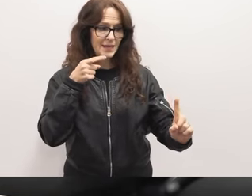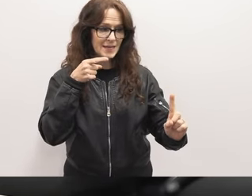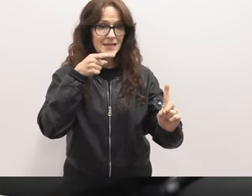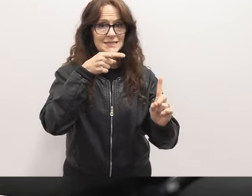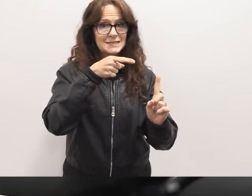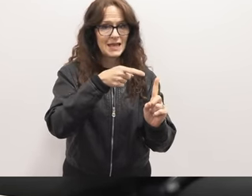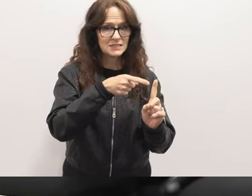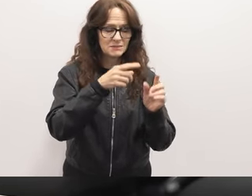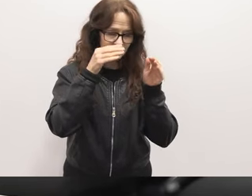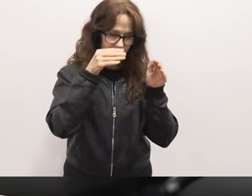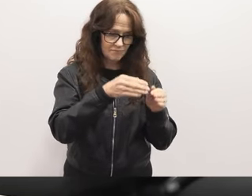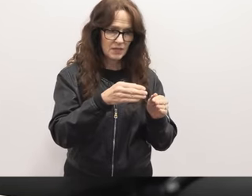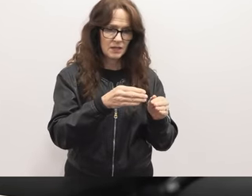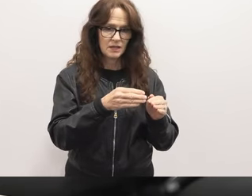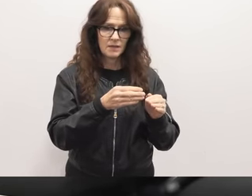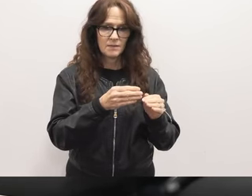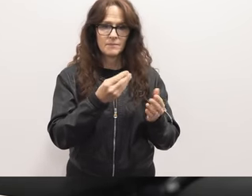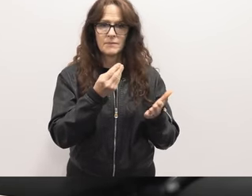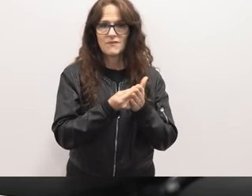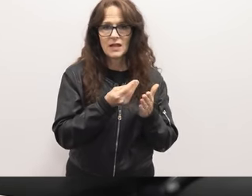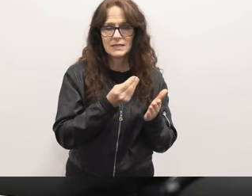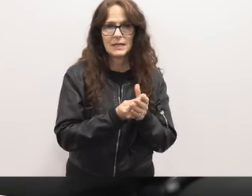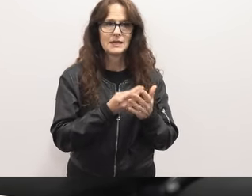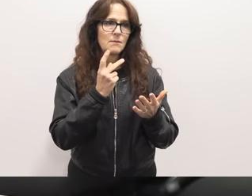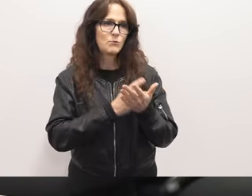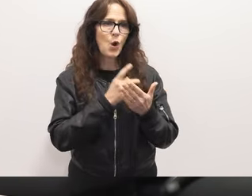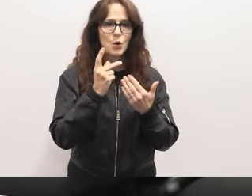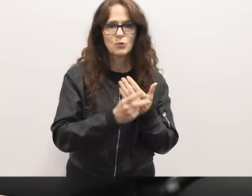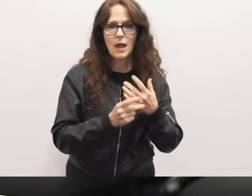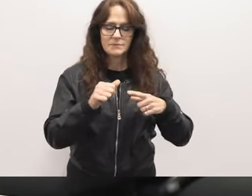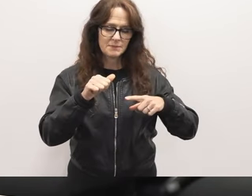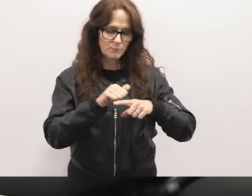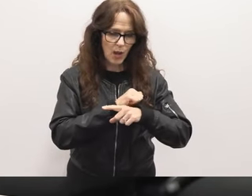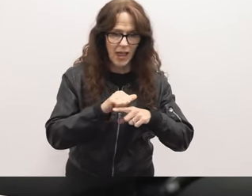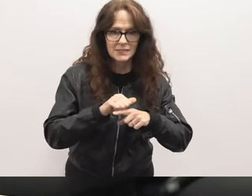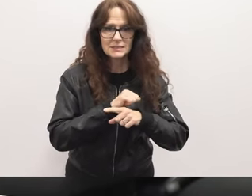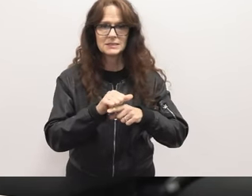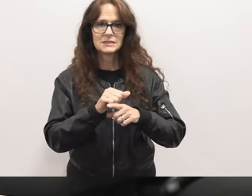in funding, in programs, in practices, in monitoring,